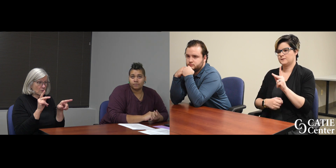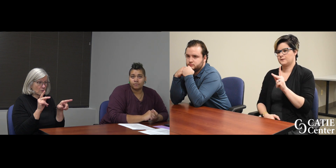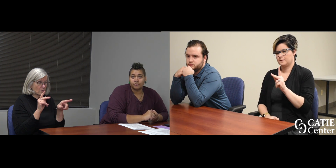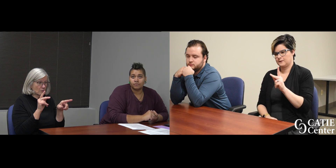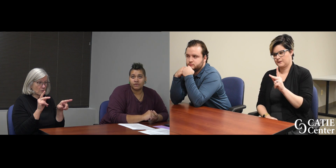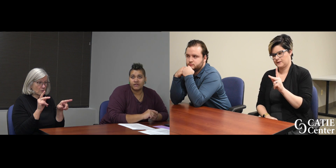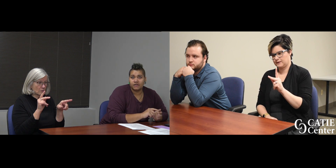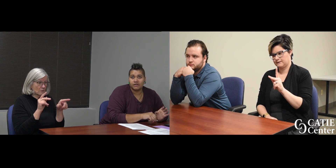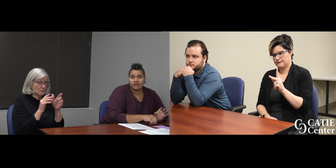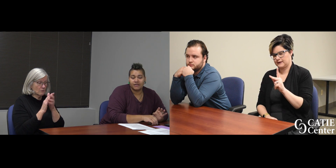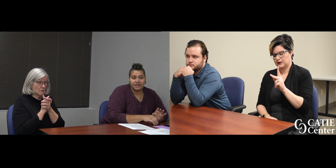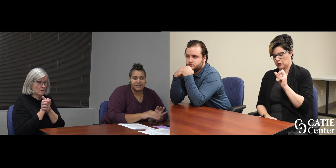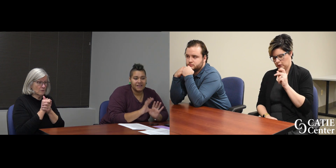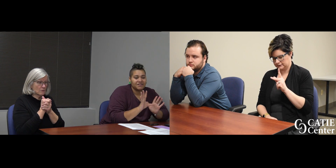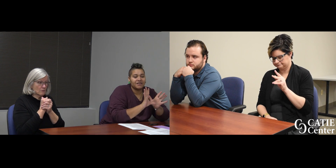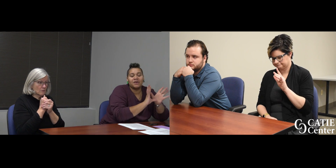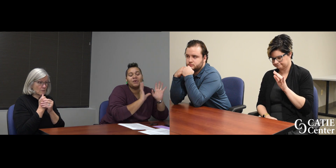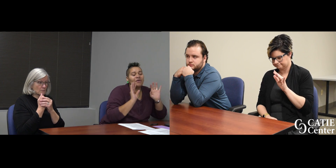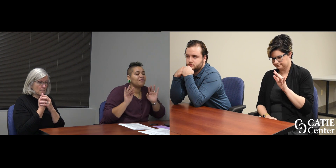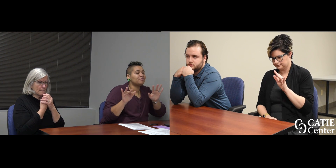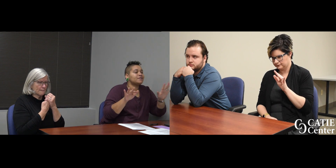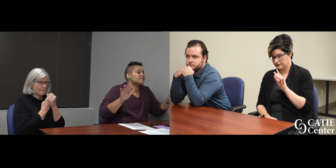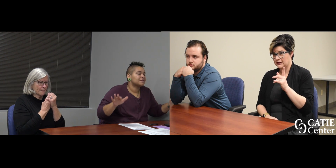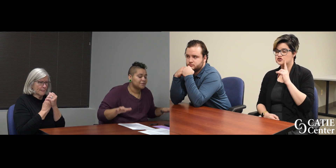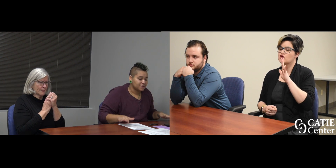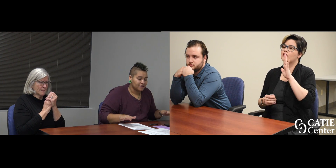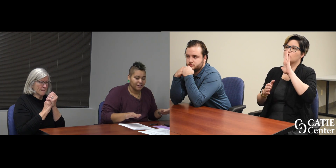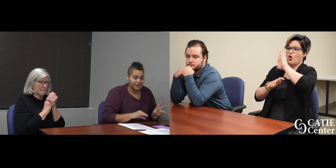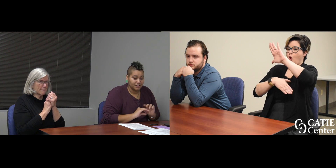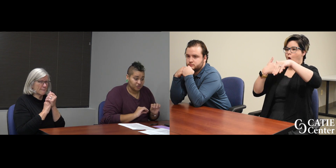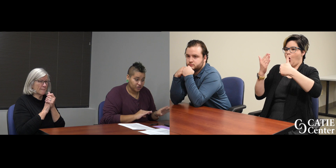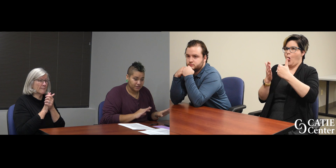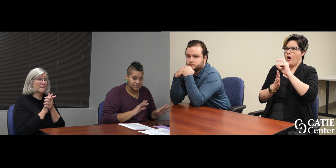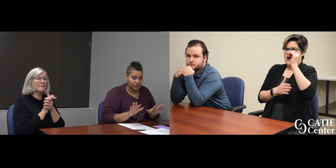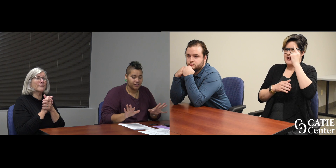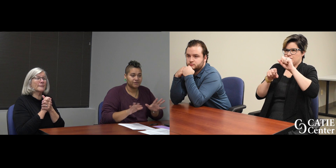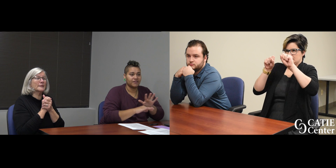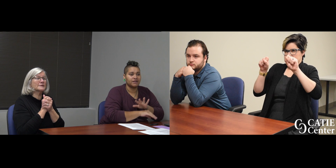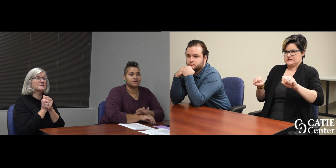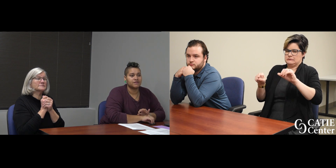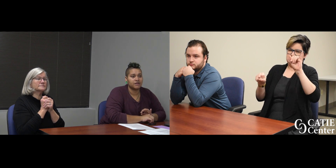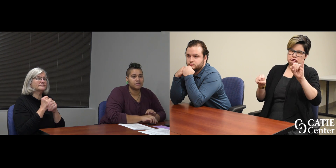in the whole government system and insurance and all the different things,